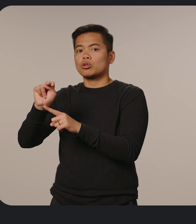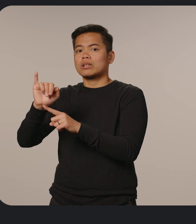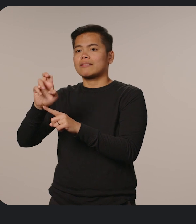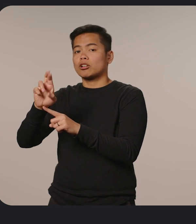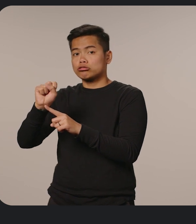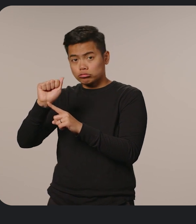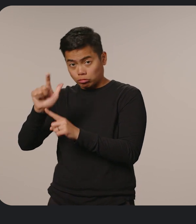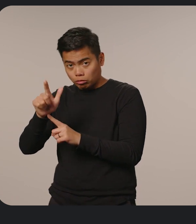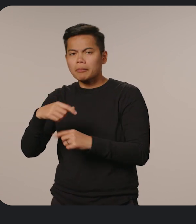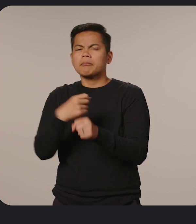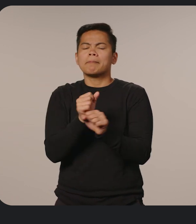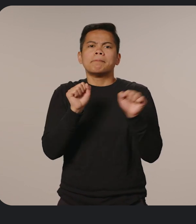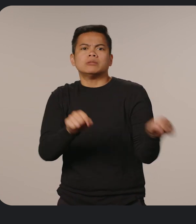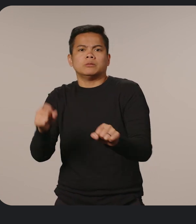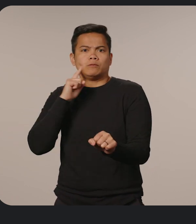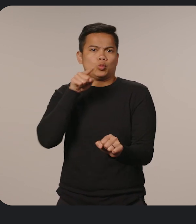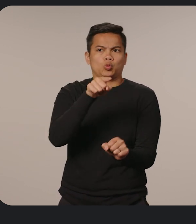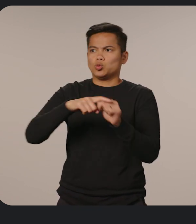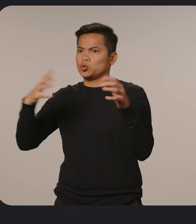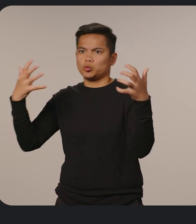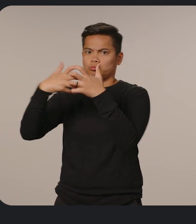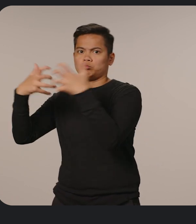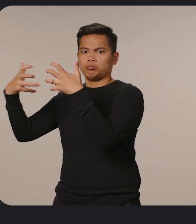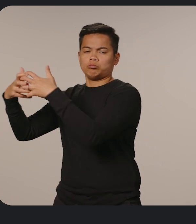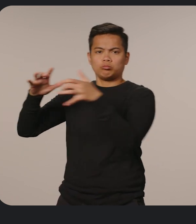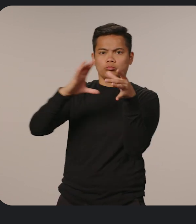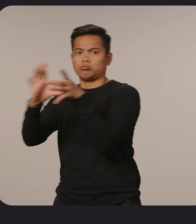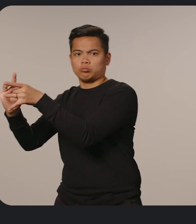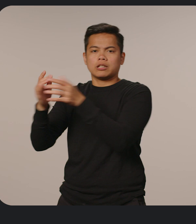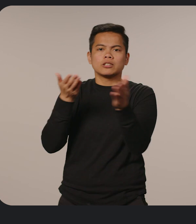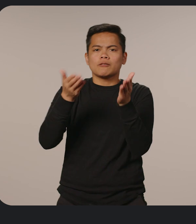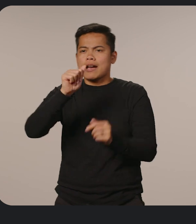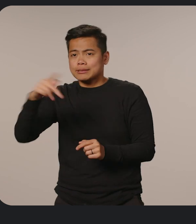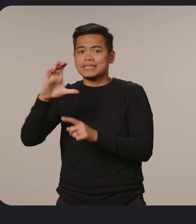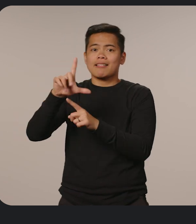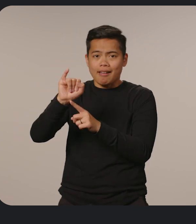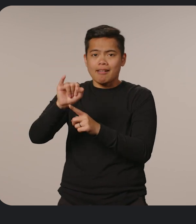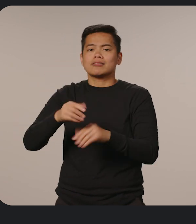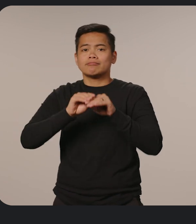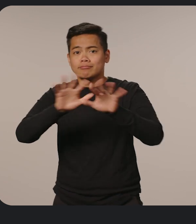bootstrap server apps in the CLI and deploy them with a single CLI command